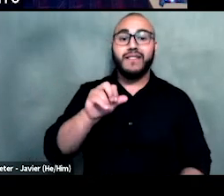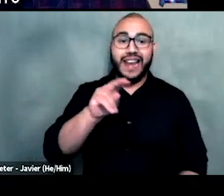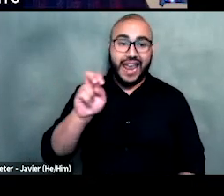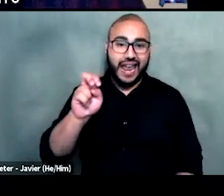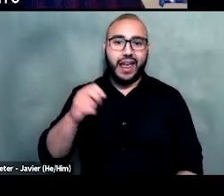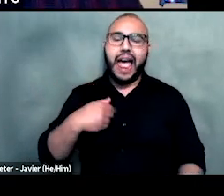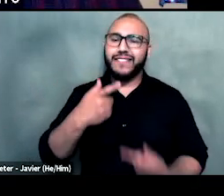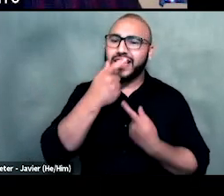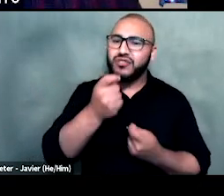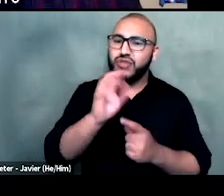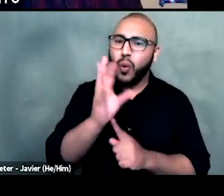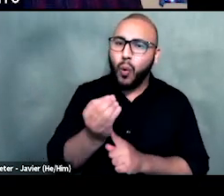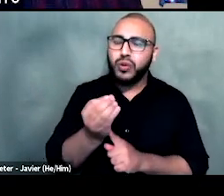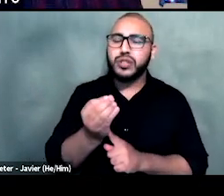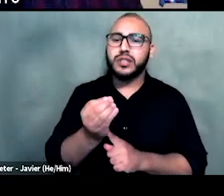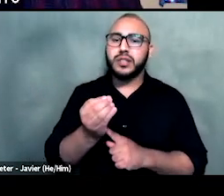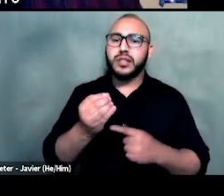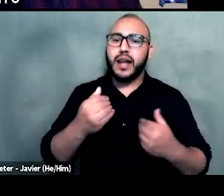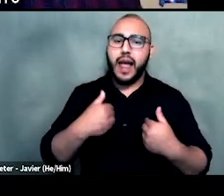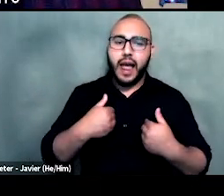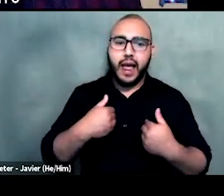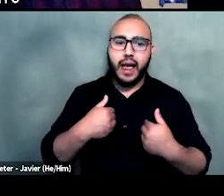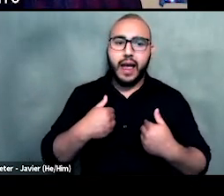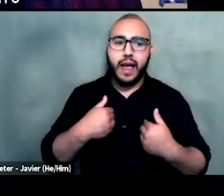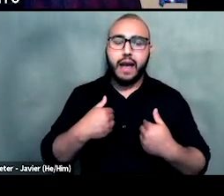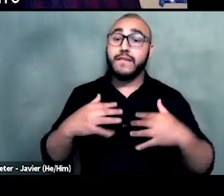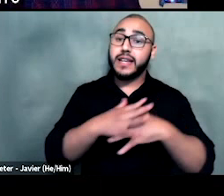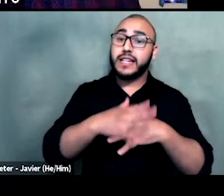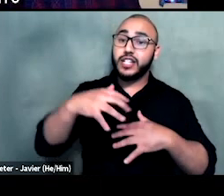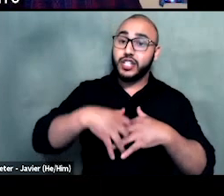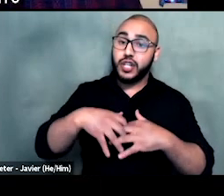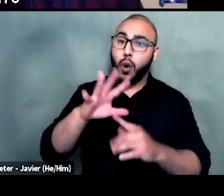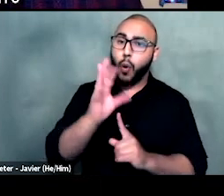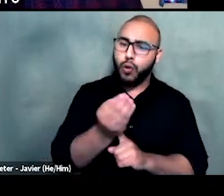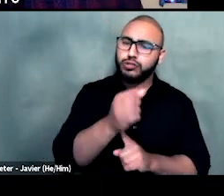culture. They have a blend of obviously, Indigenous culture, but they adopted many of